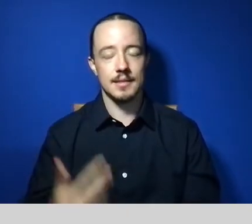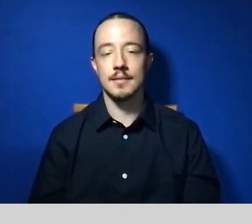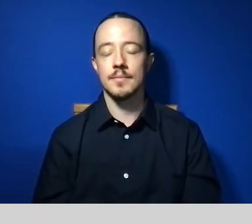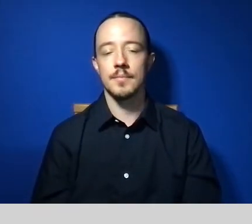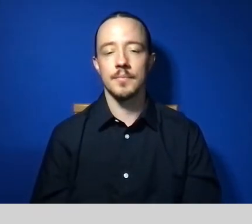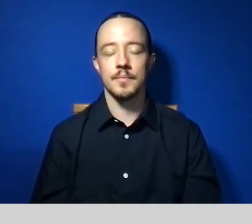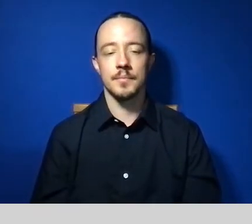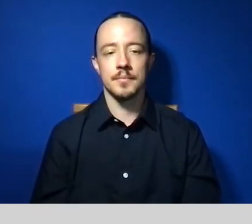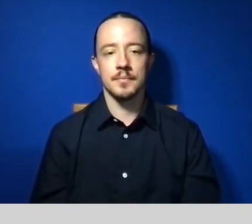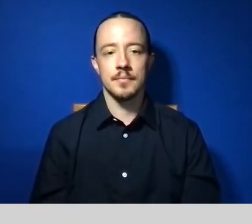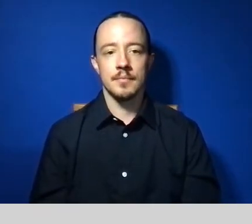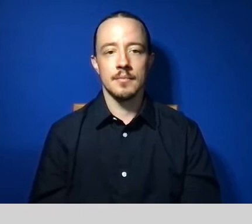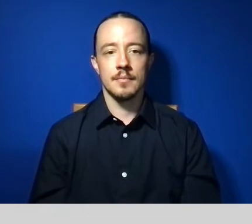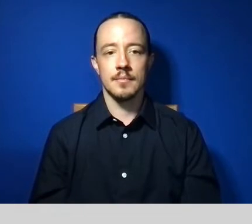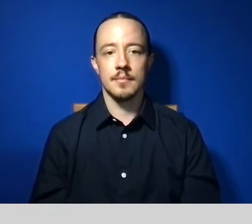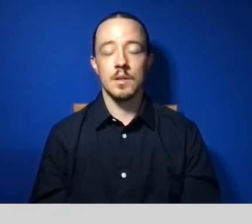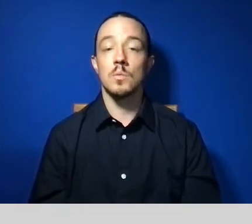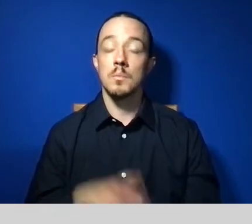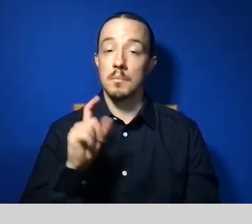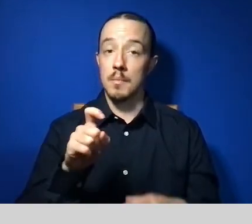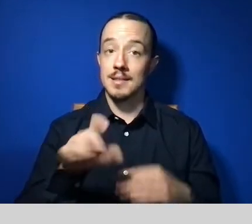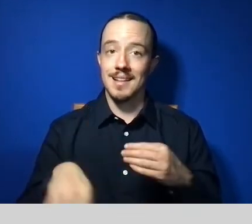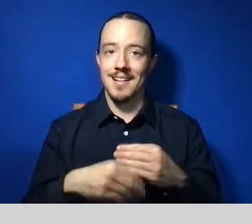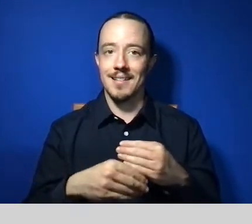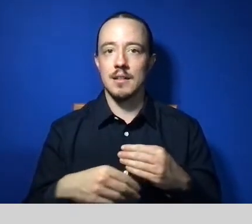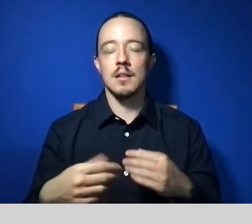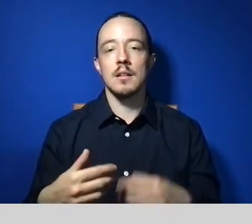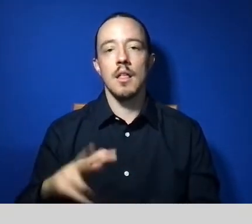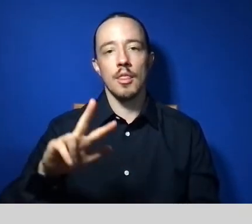I added another frame for the dictionary.